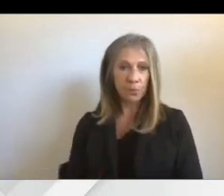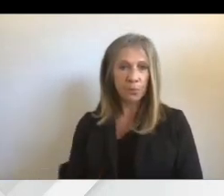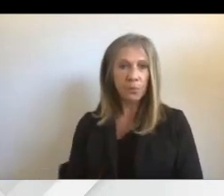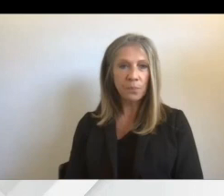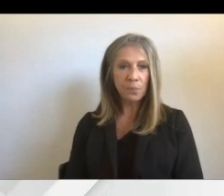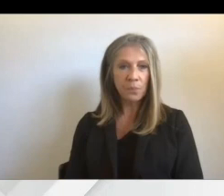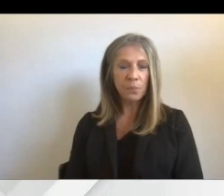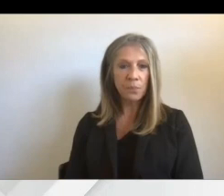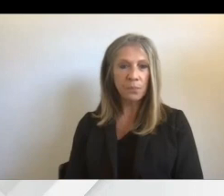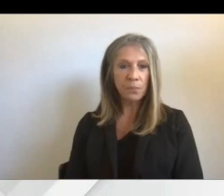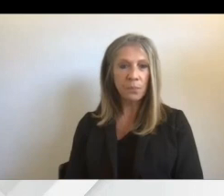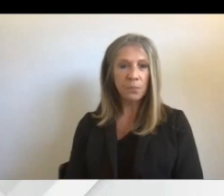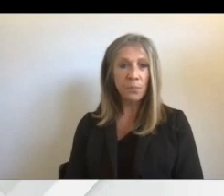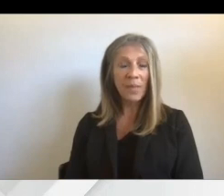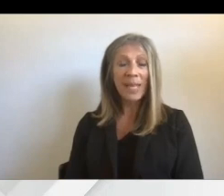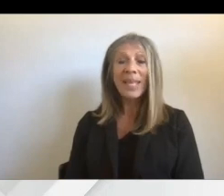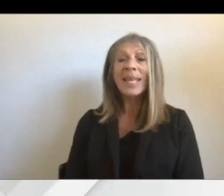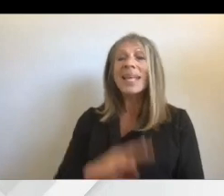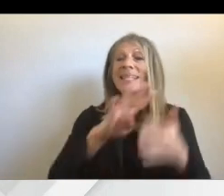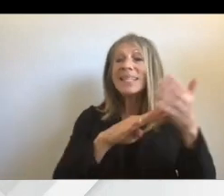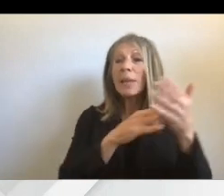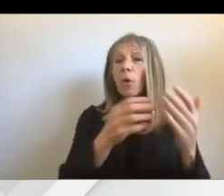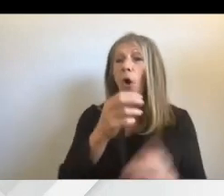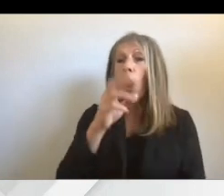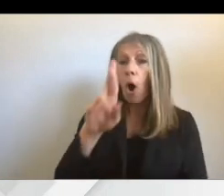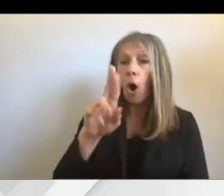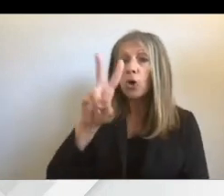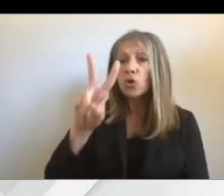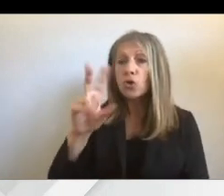Table R211, which scopes accessible parking